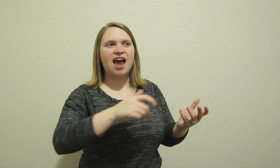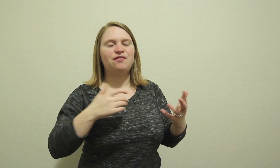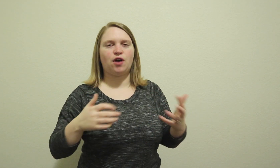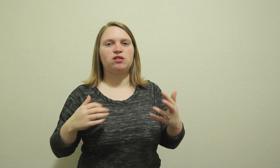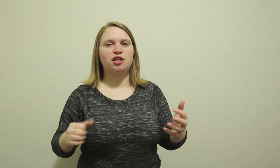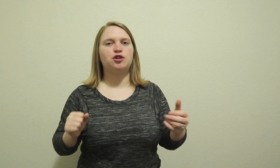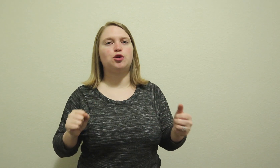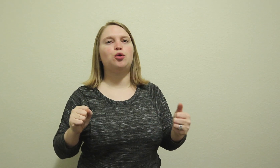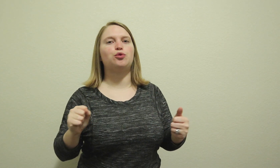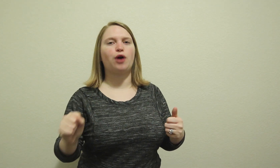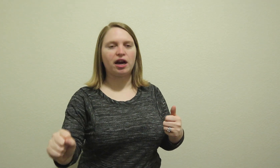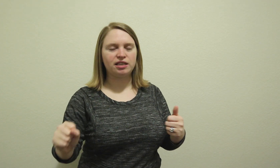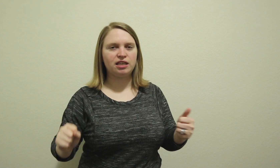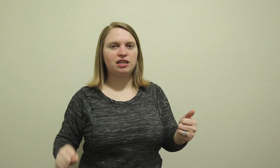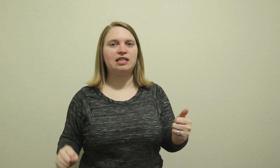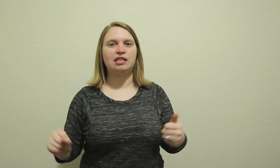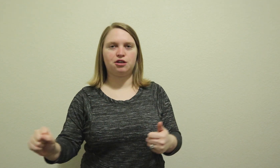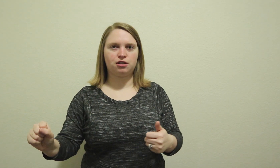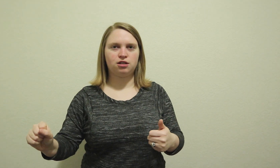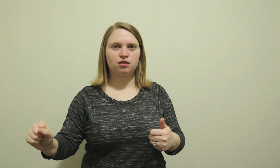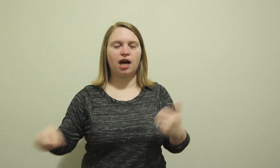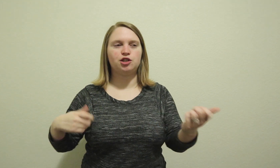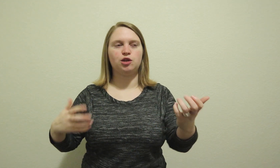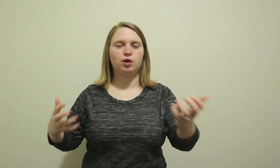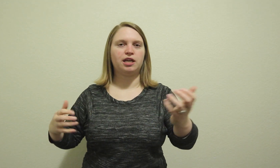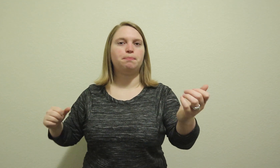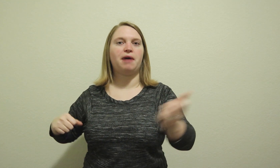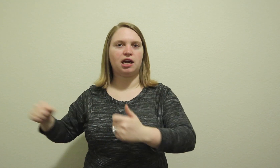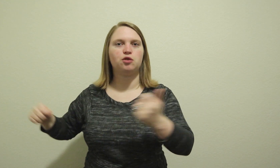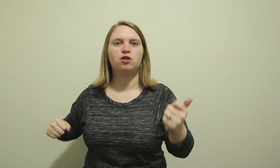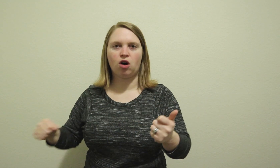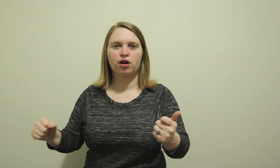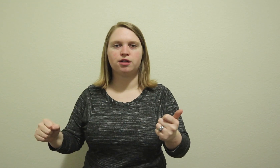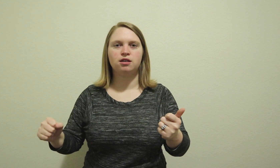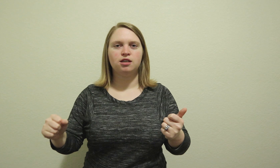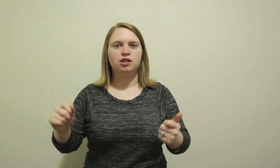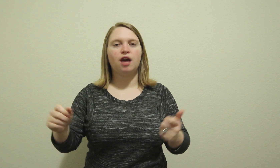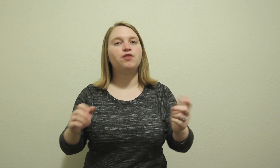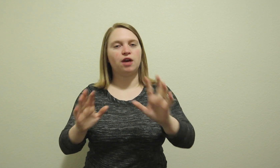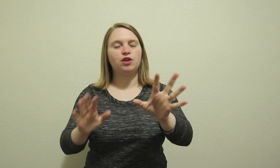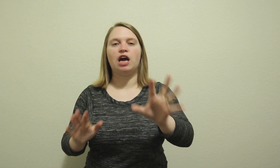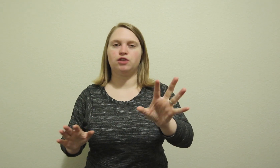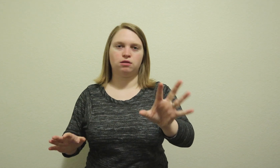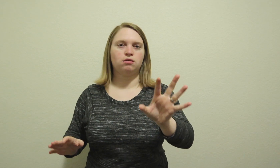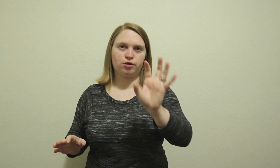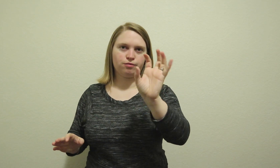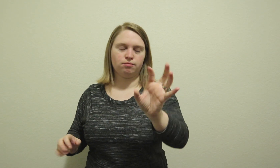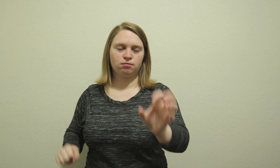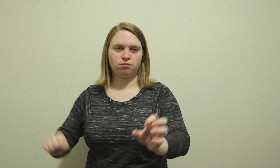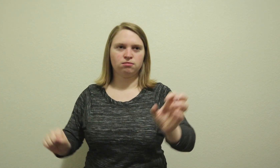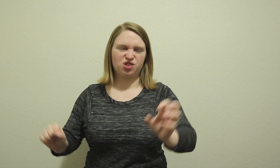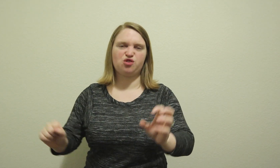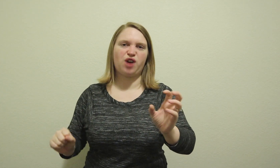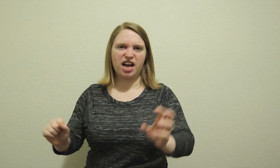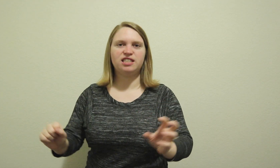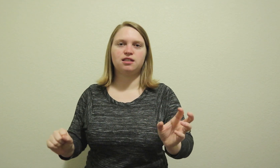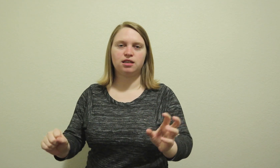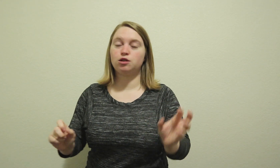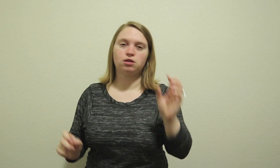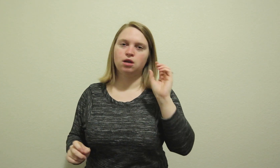it felt like you're grinding the gears as you would in a manual car if you ever grinded it